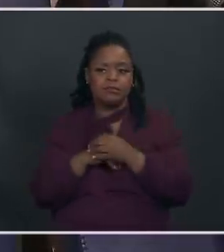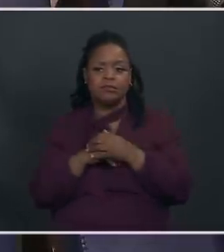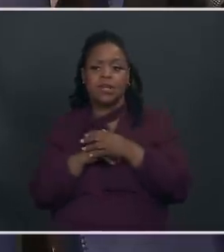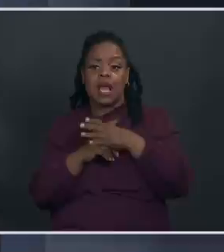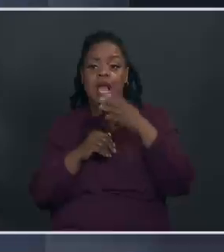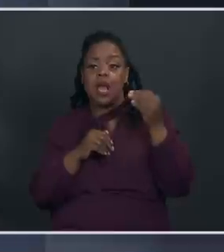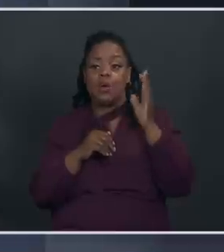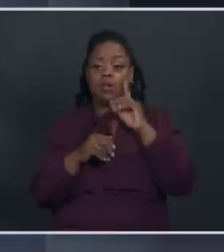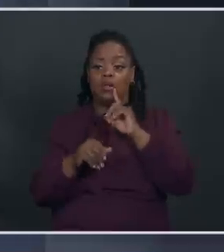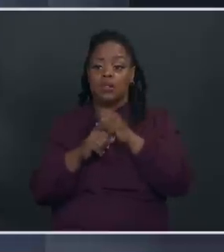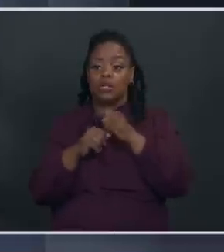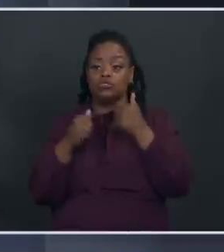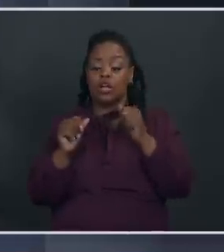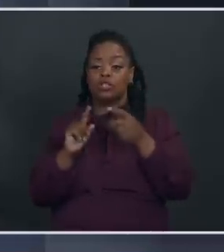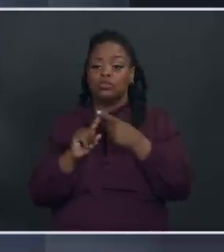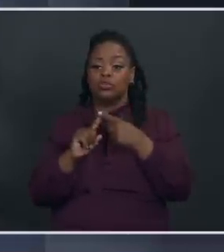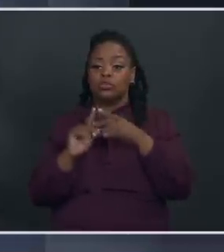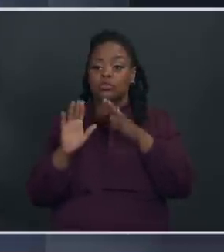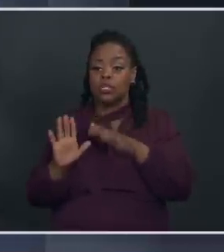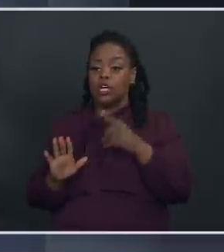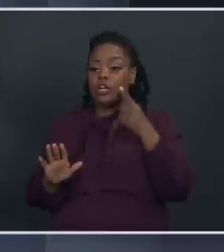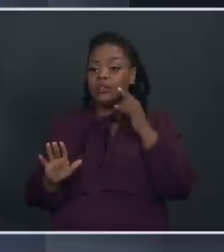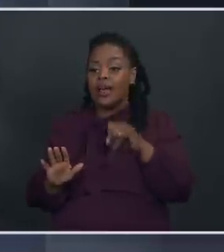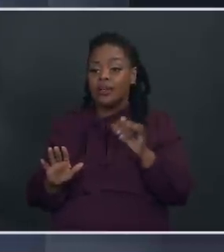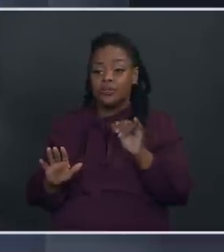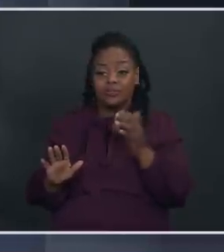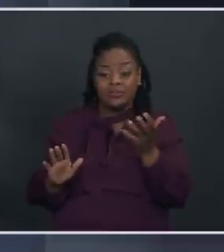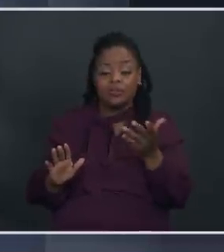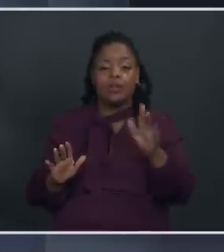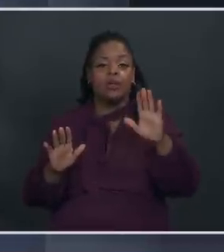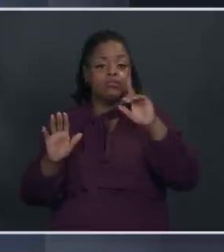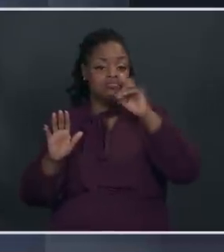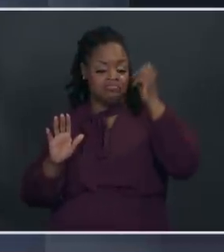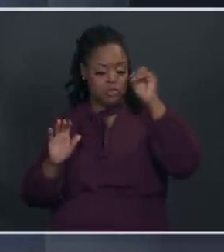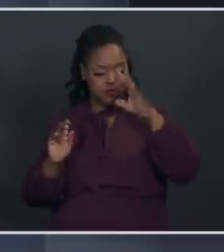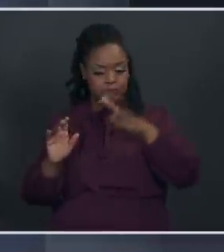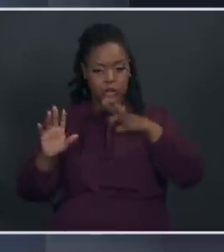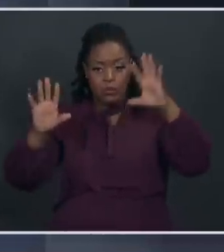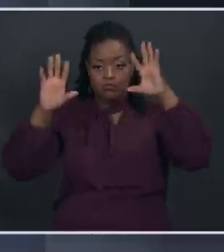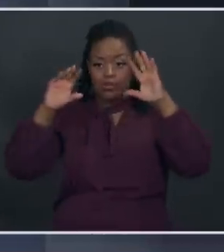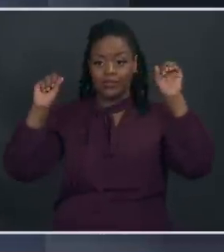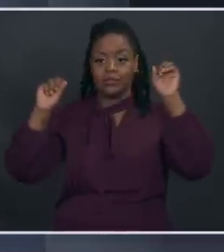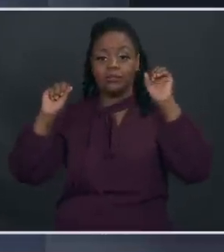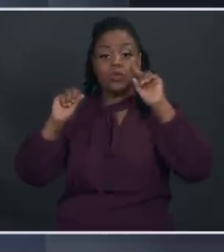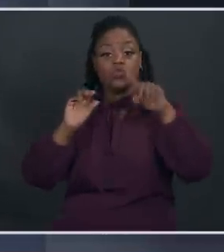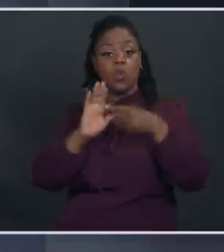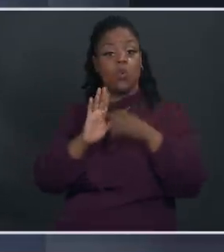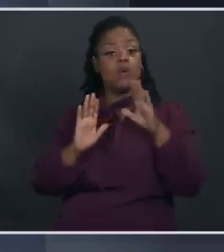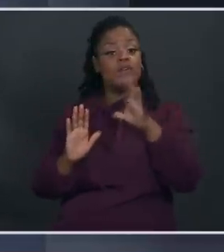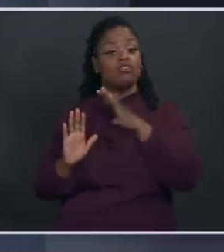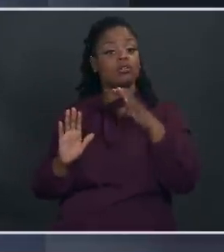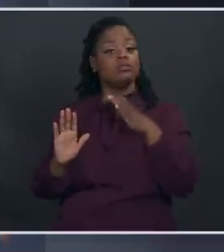Ms. Psaki: Well, the President certainly respects the role that Congress has -- senators, of course -- the Senate --